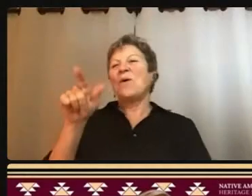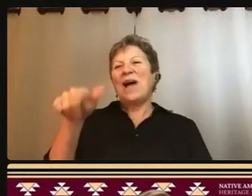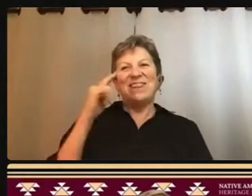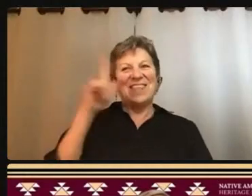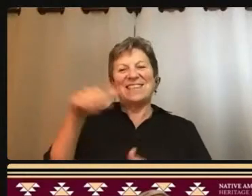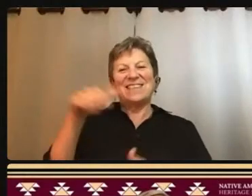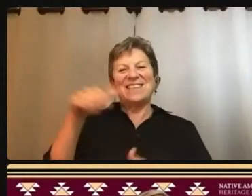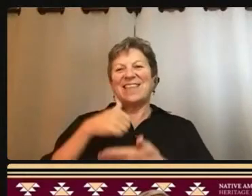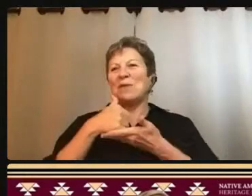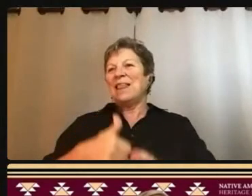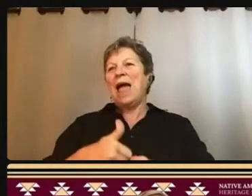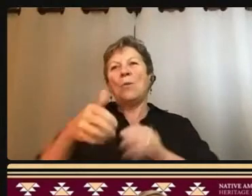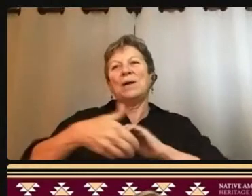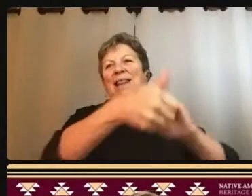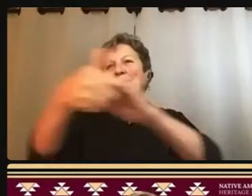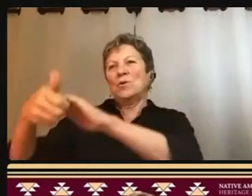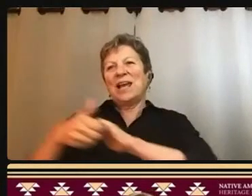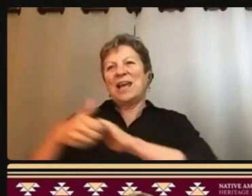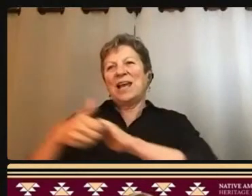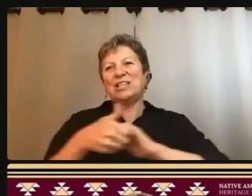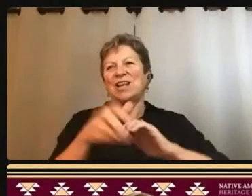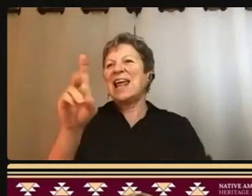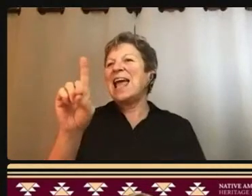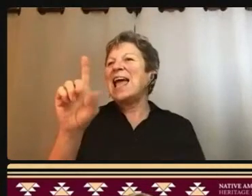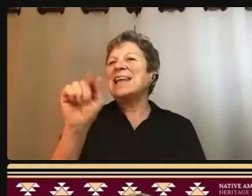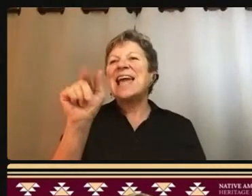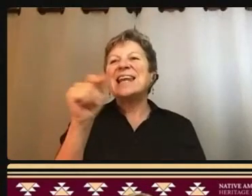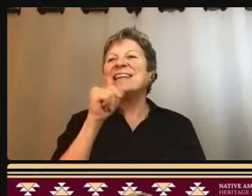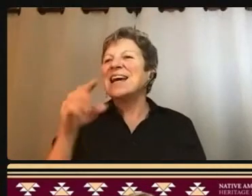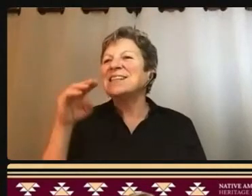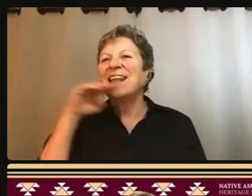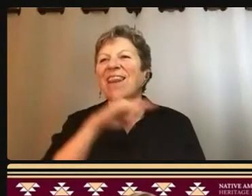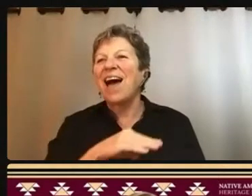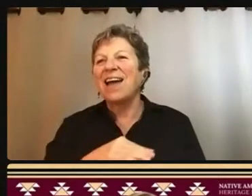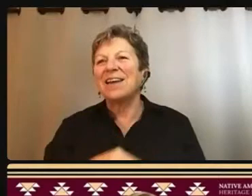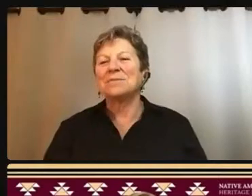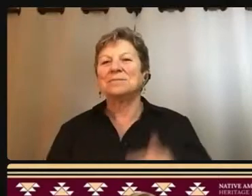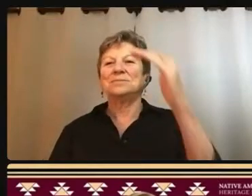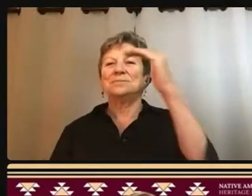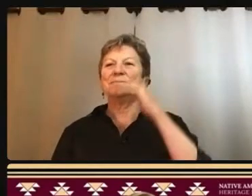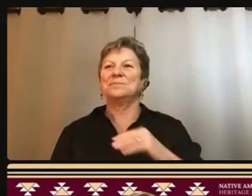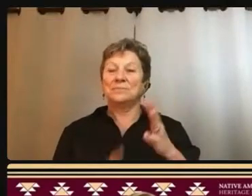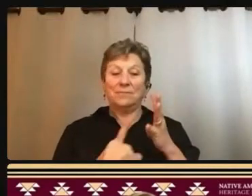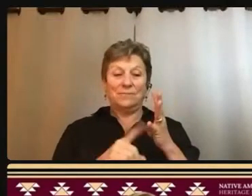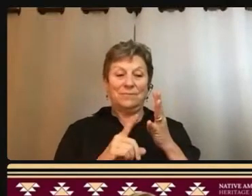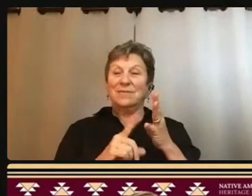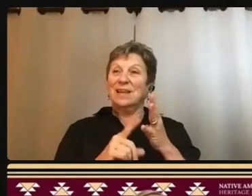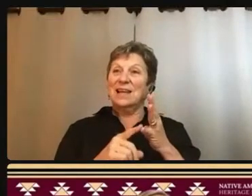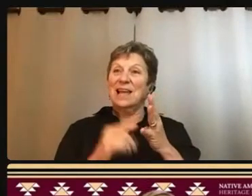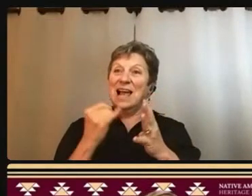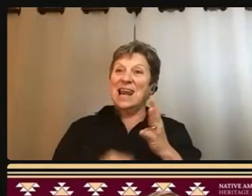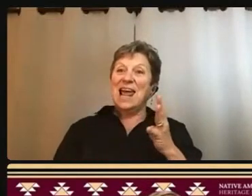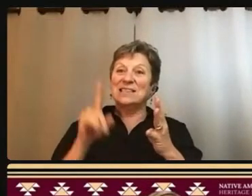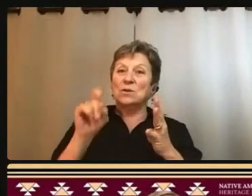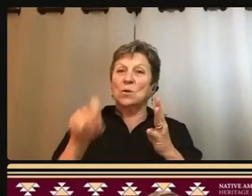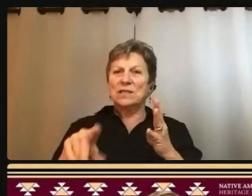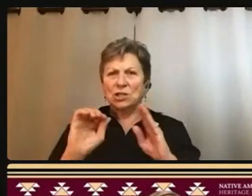AND I THINK THAT THAT'S A REALLY HELPFUL SOLUTION ALSO TO AID AND COLLABORATION.